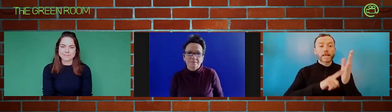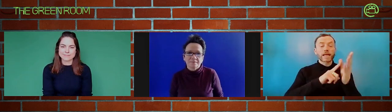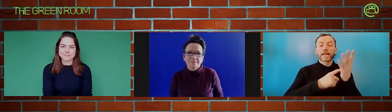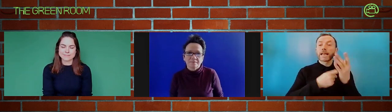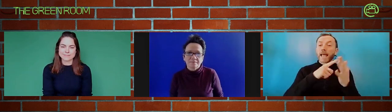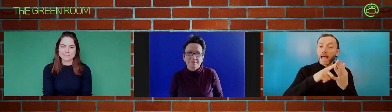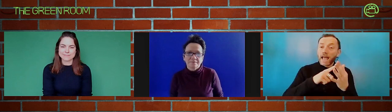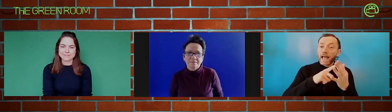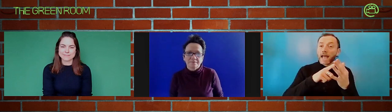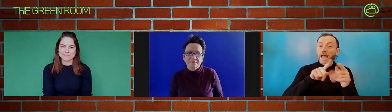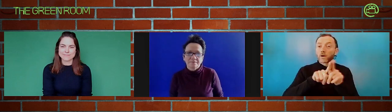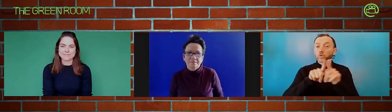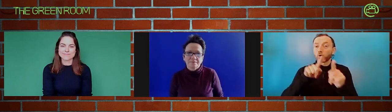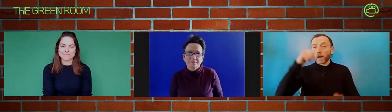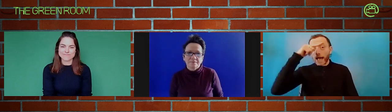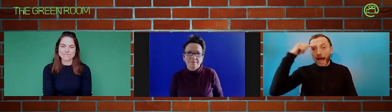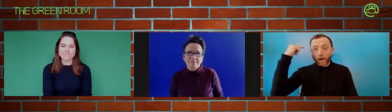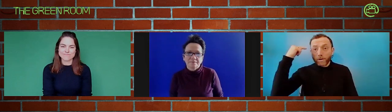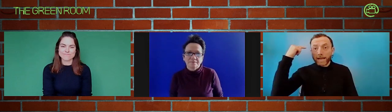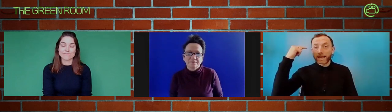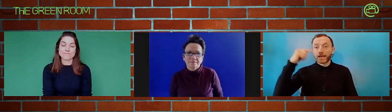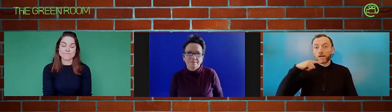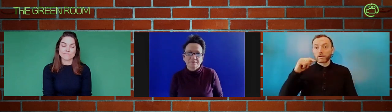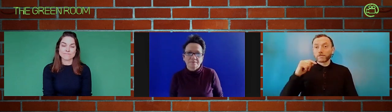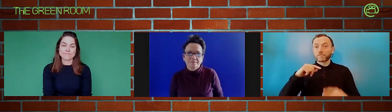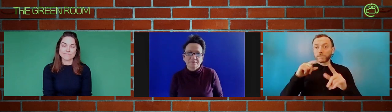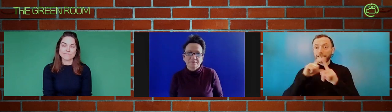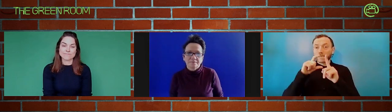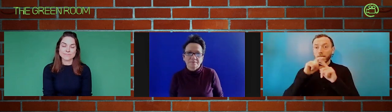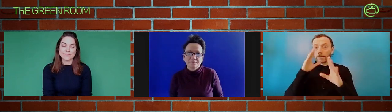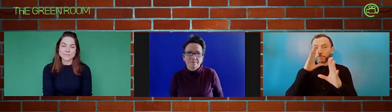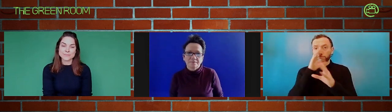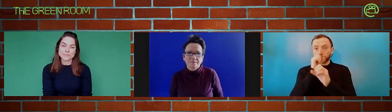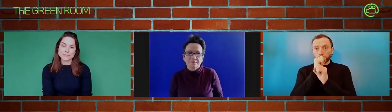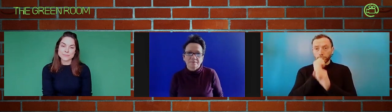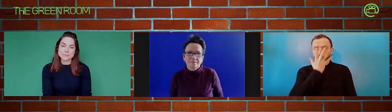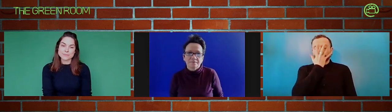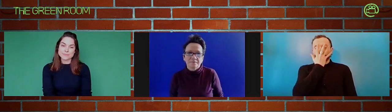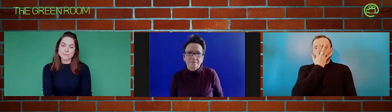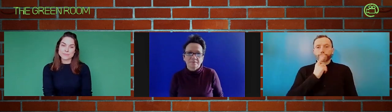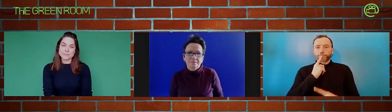hiding it and not wanting to say. But I think students today are much better about doing that